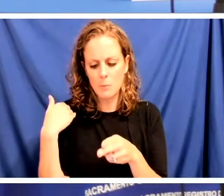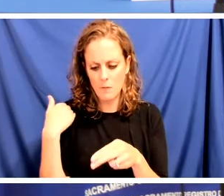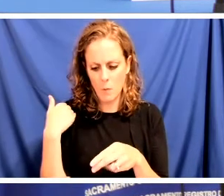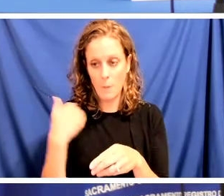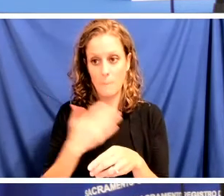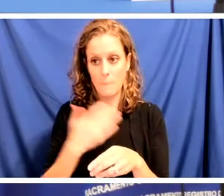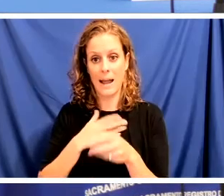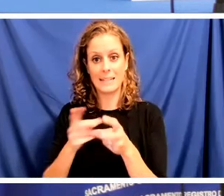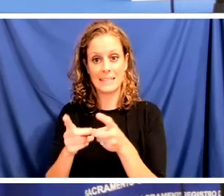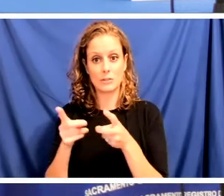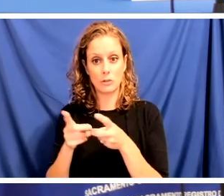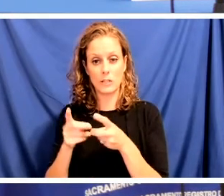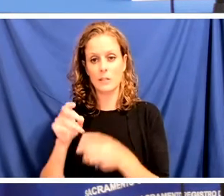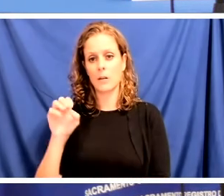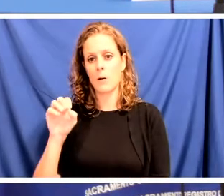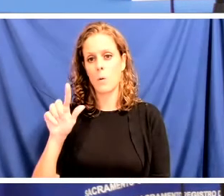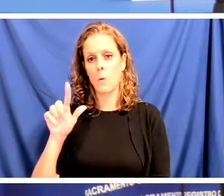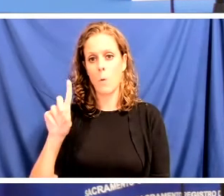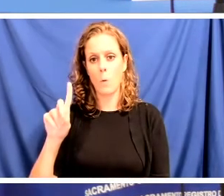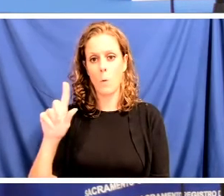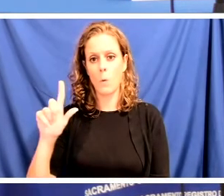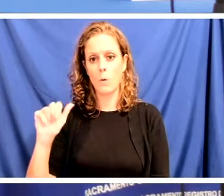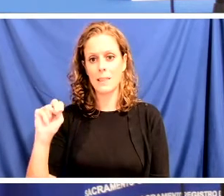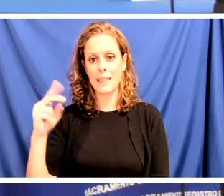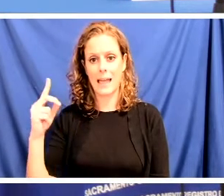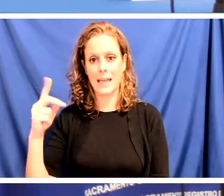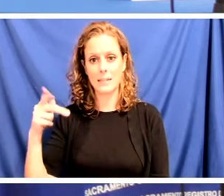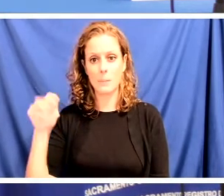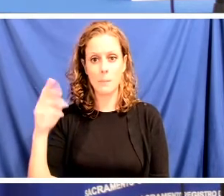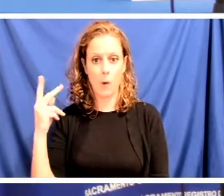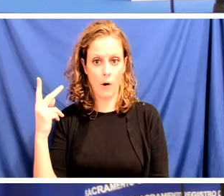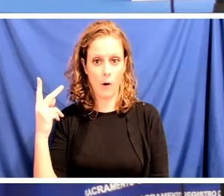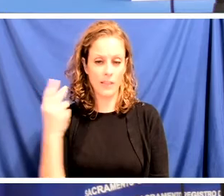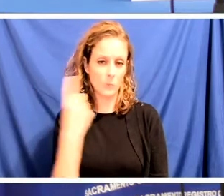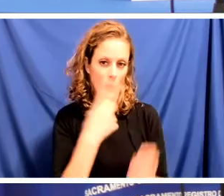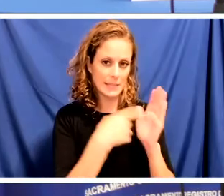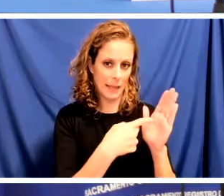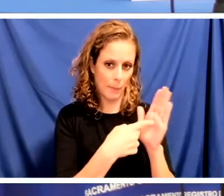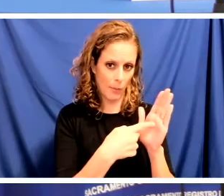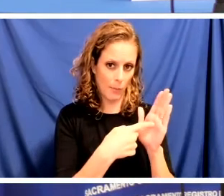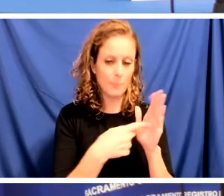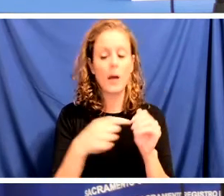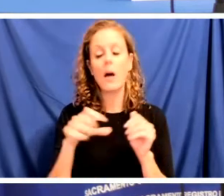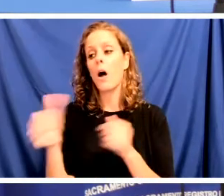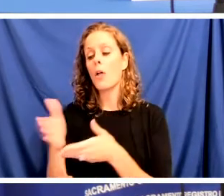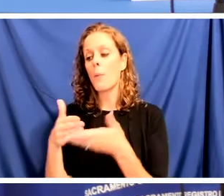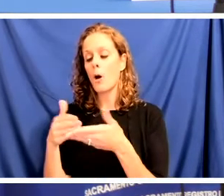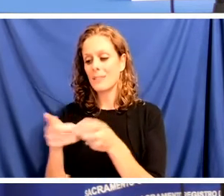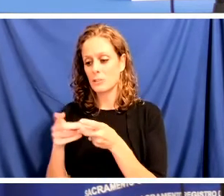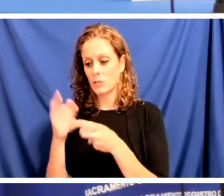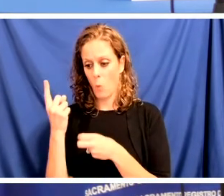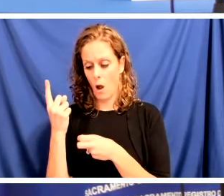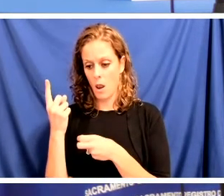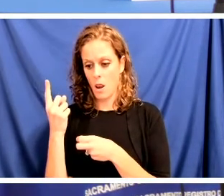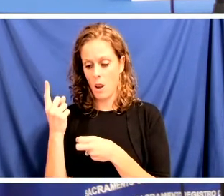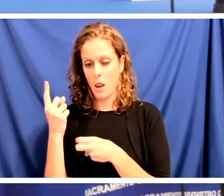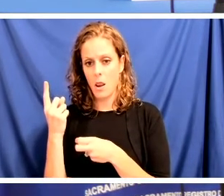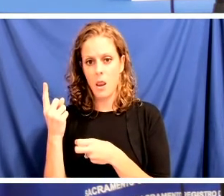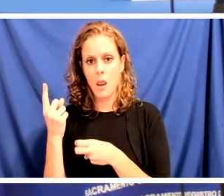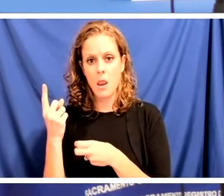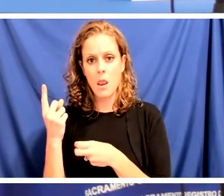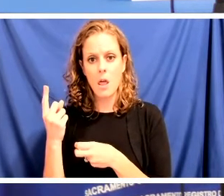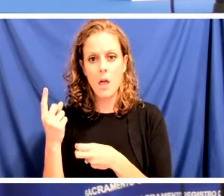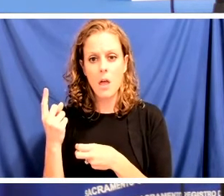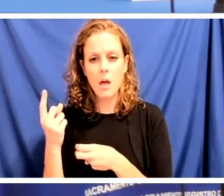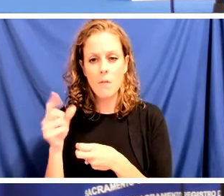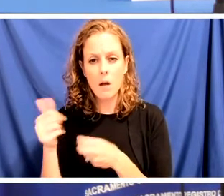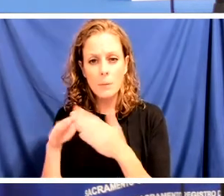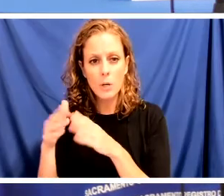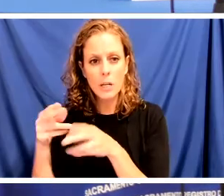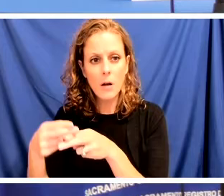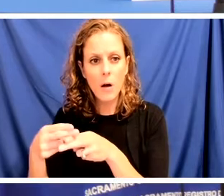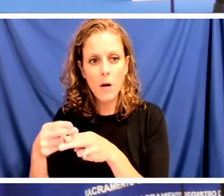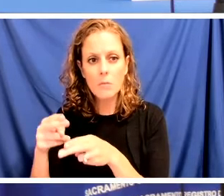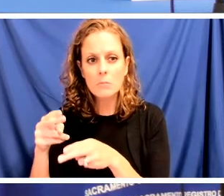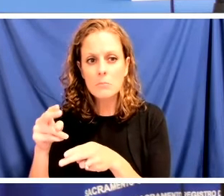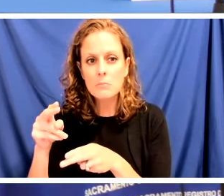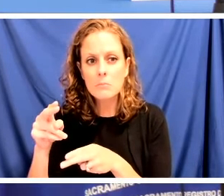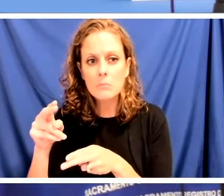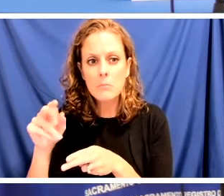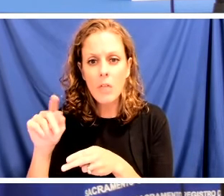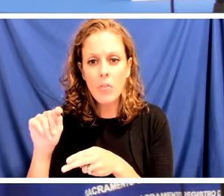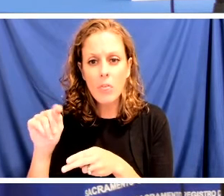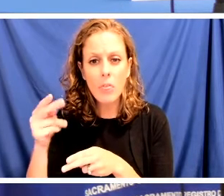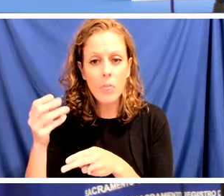SacGov: overland Park, but another part of district one currently includes a Community called lauren lauren town, and this is the very southern extent of.